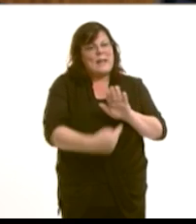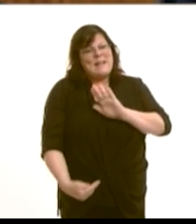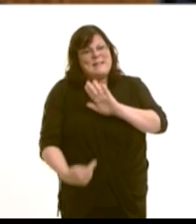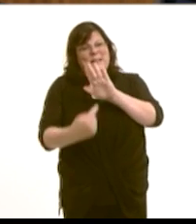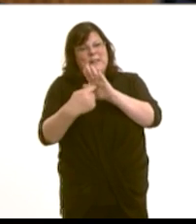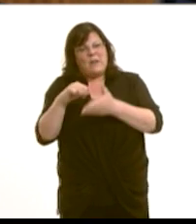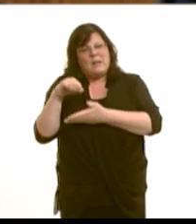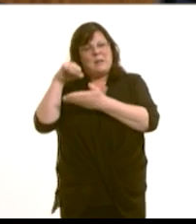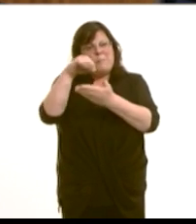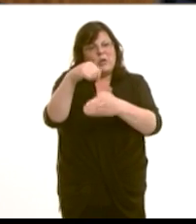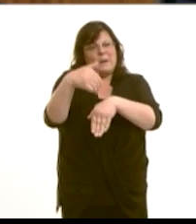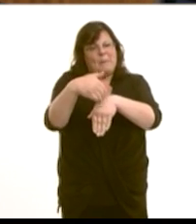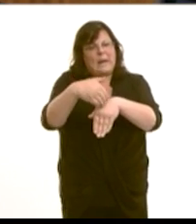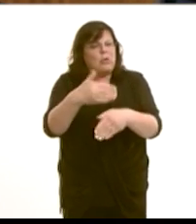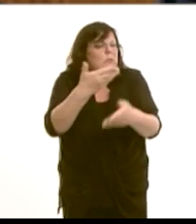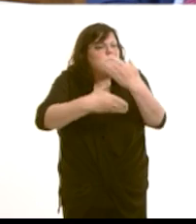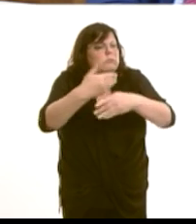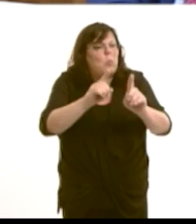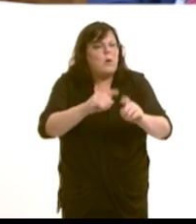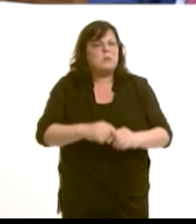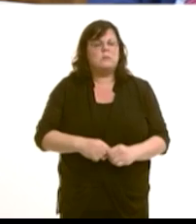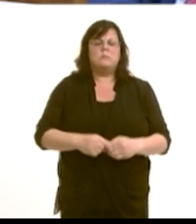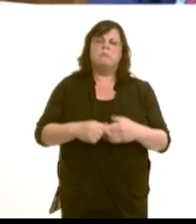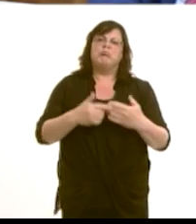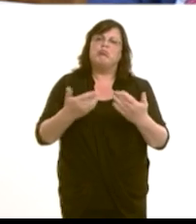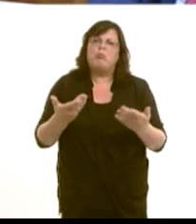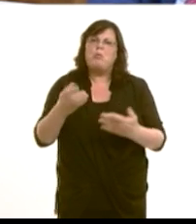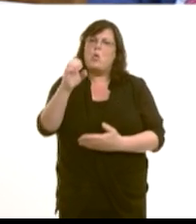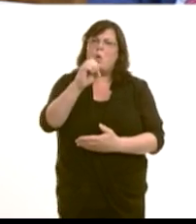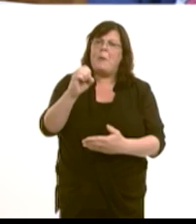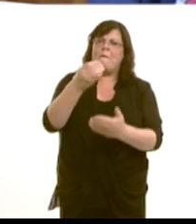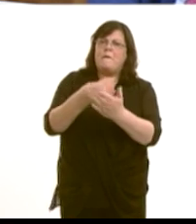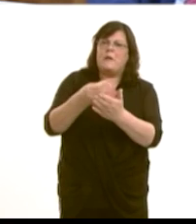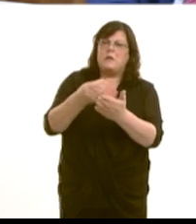Carwyn Jones: Wherever there is European funding for a particular project, that project has